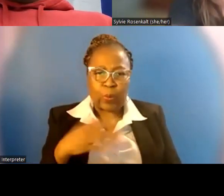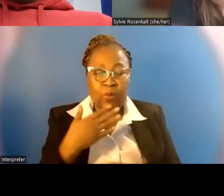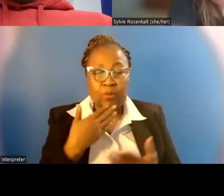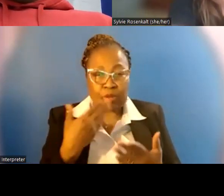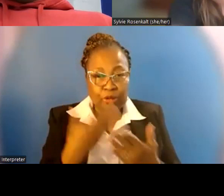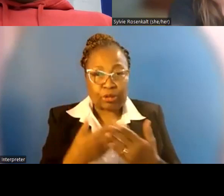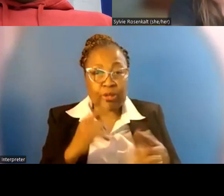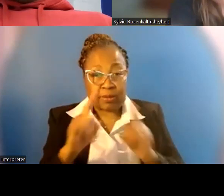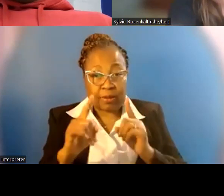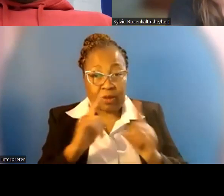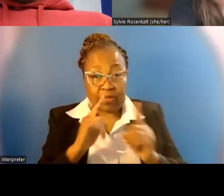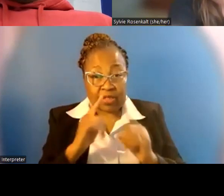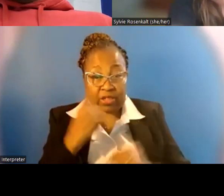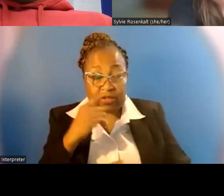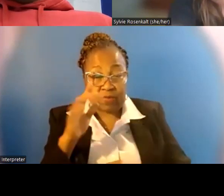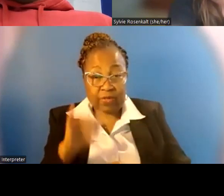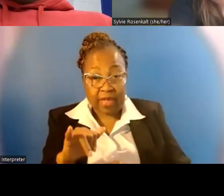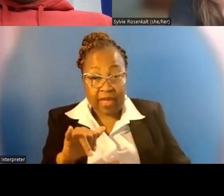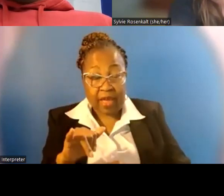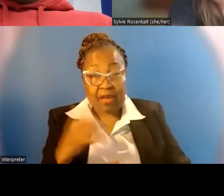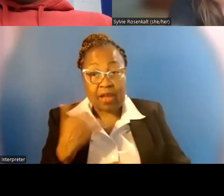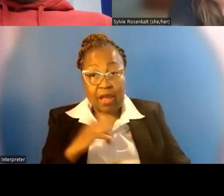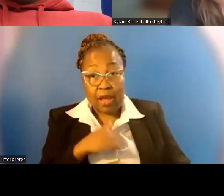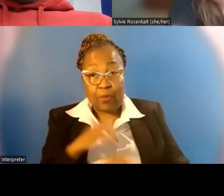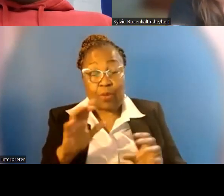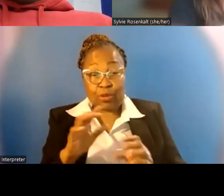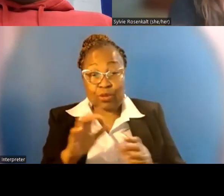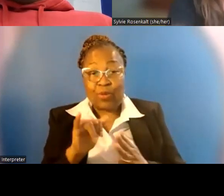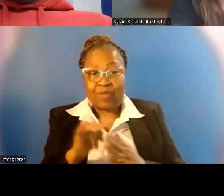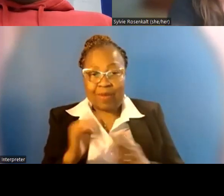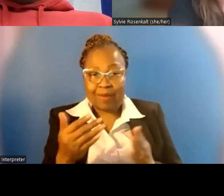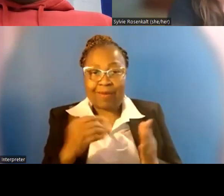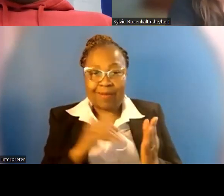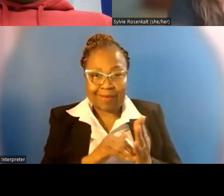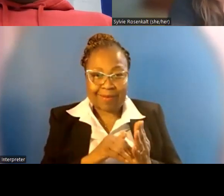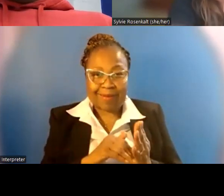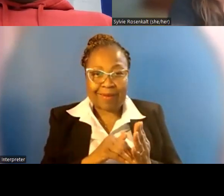and we will be doing that again this upcoming fall.